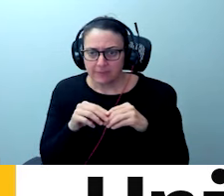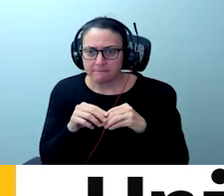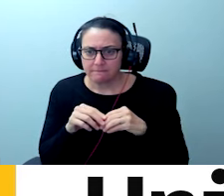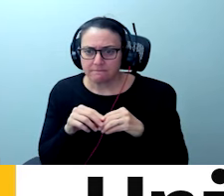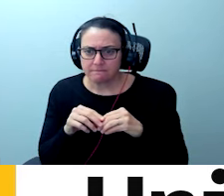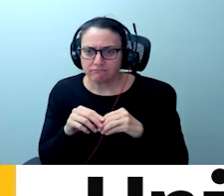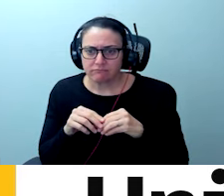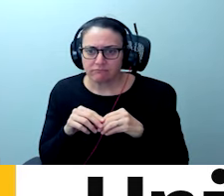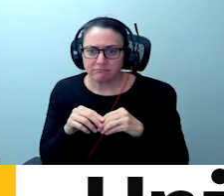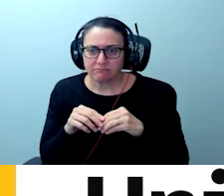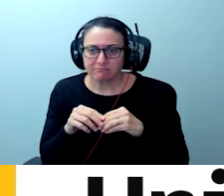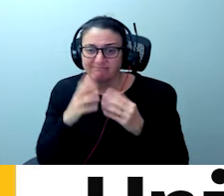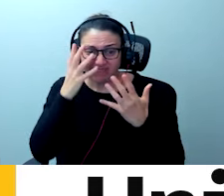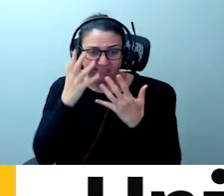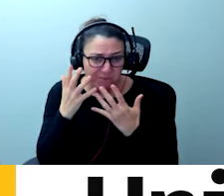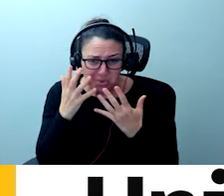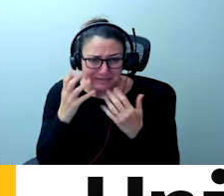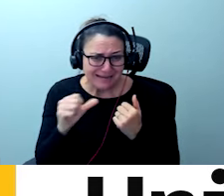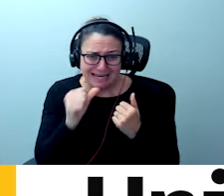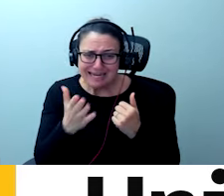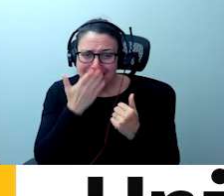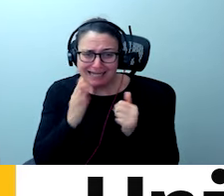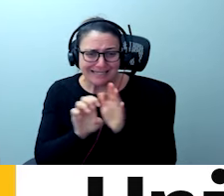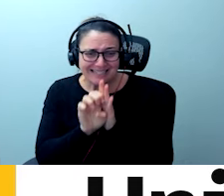Unfortunately, it's not the best example of universal design